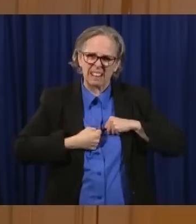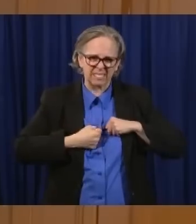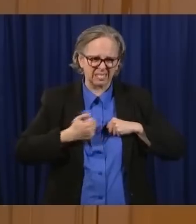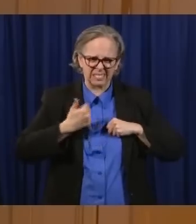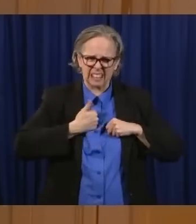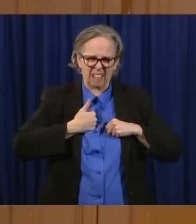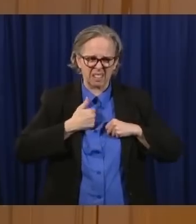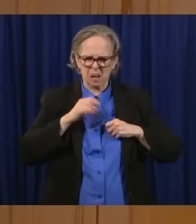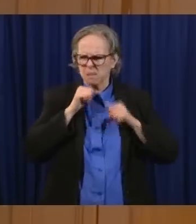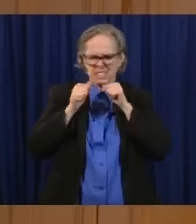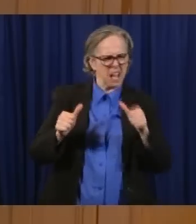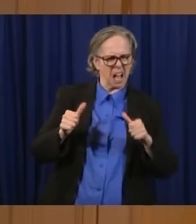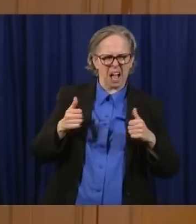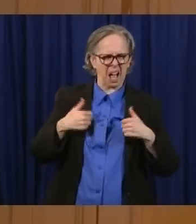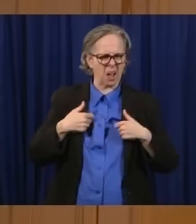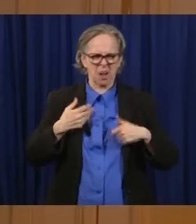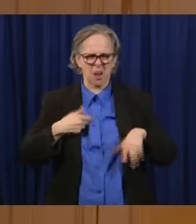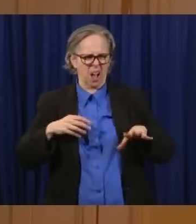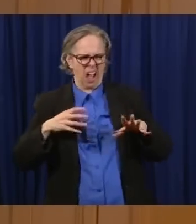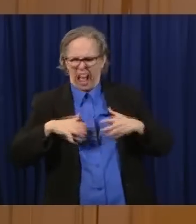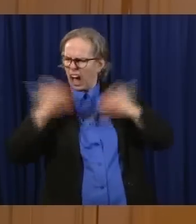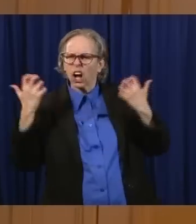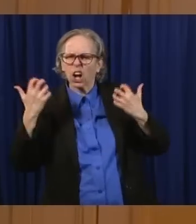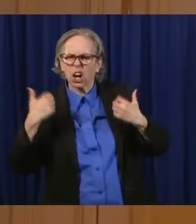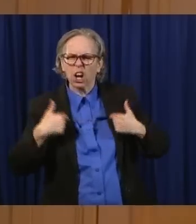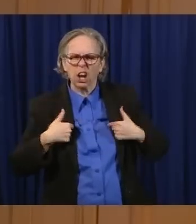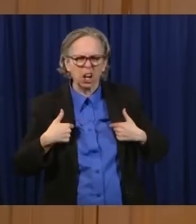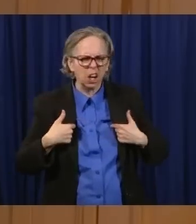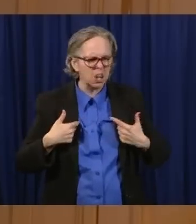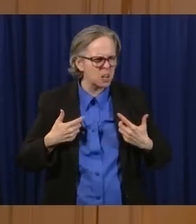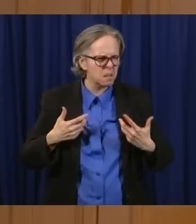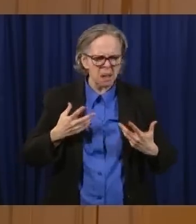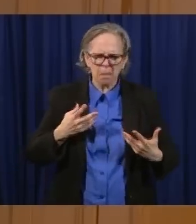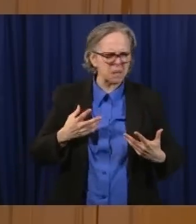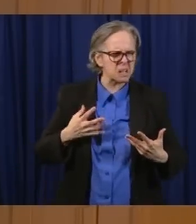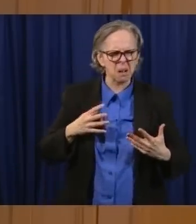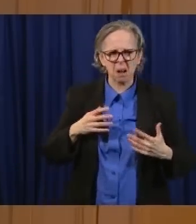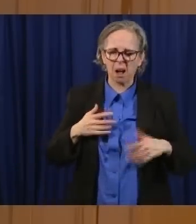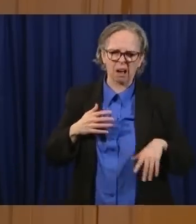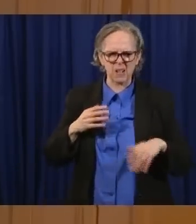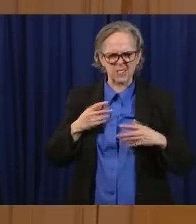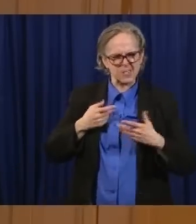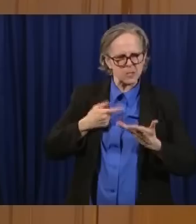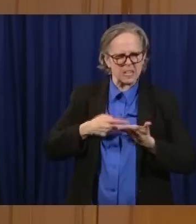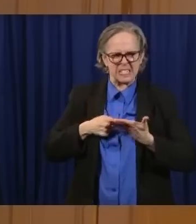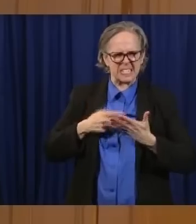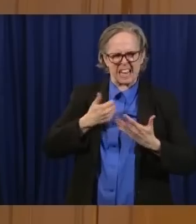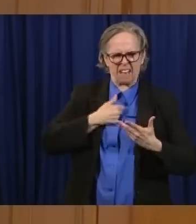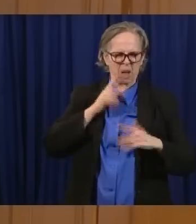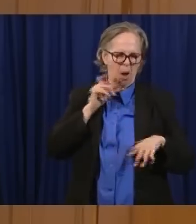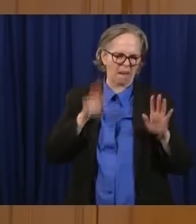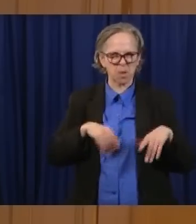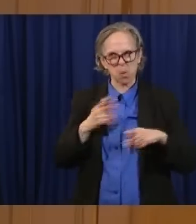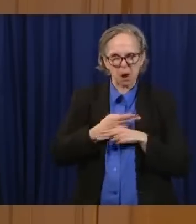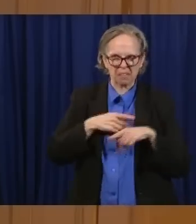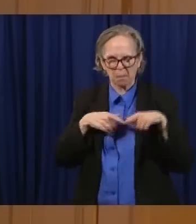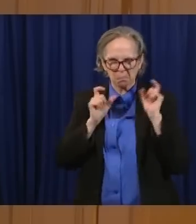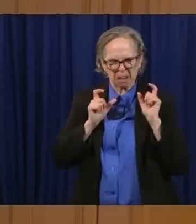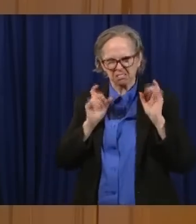FORWARD IN THE MOST AMAZING WAYS. EVERY DAY I GO THROUGH STAGES OF GRIEF. I GO THROUGH DENIAL.